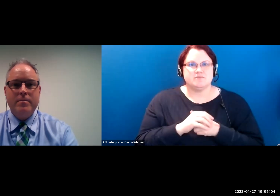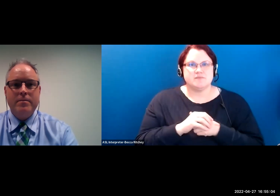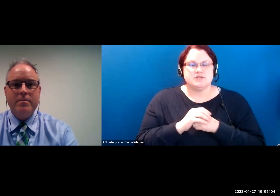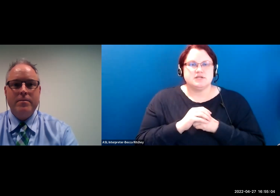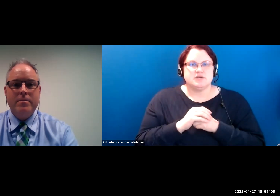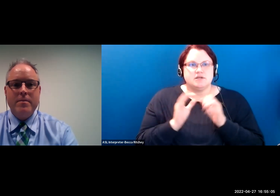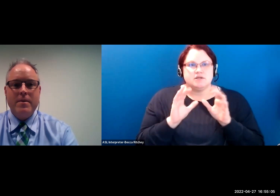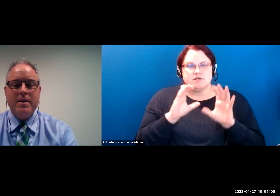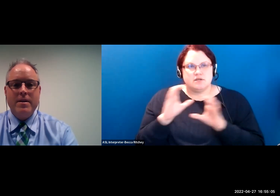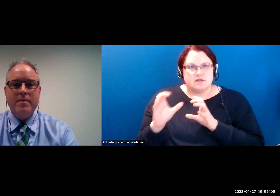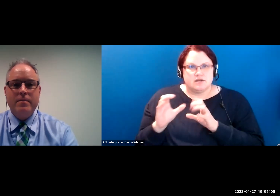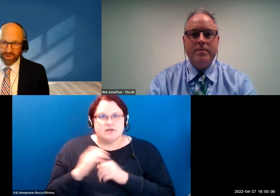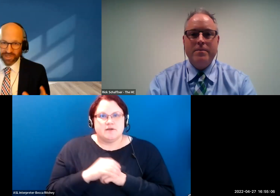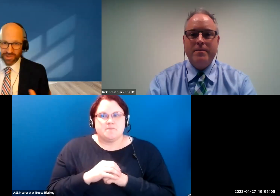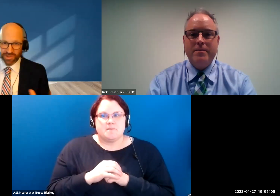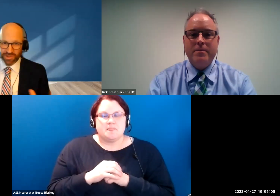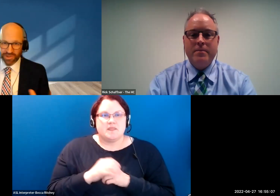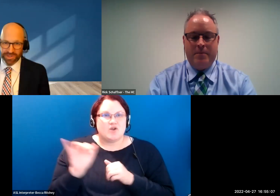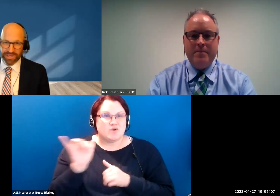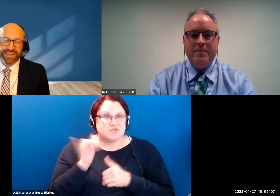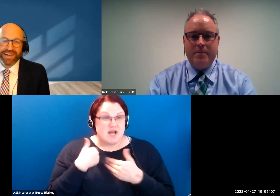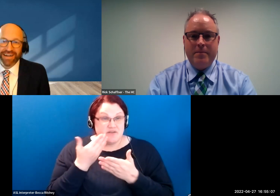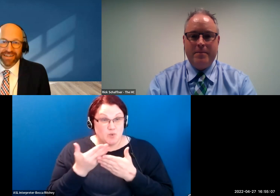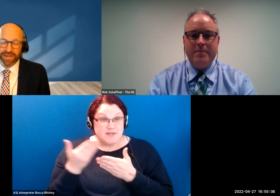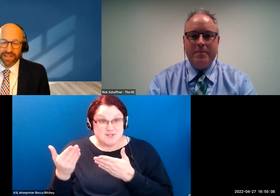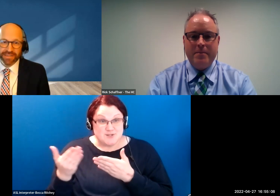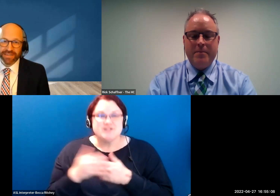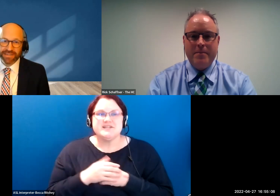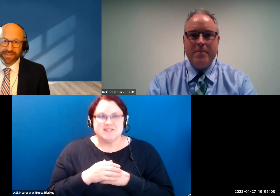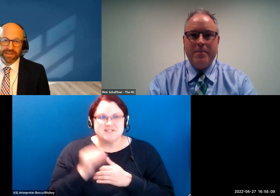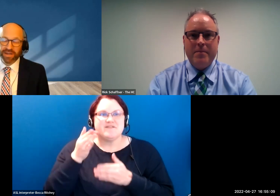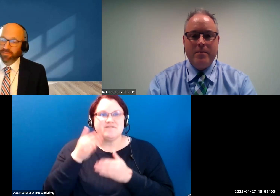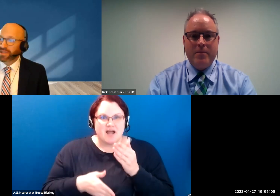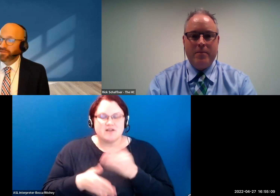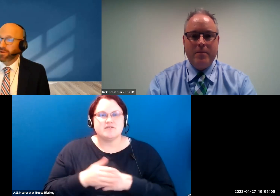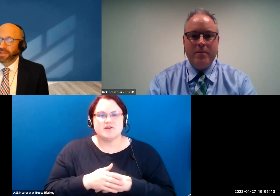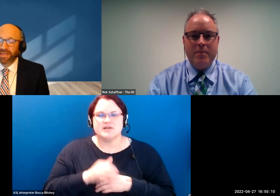full, and to cap it off with resource to finalize is unbelievable.